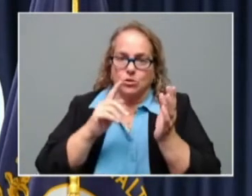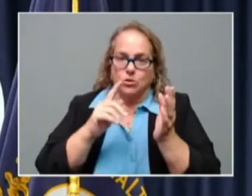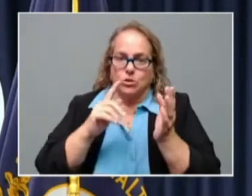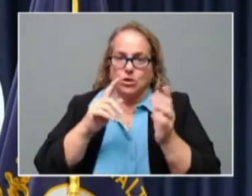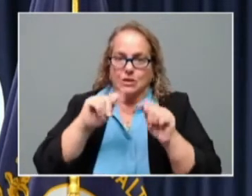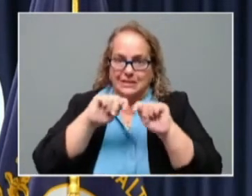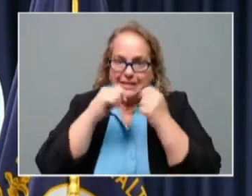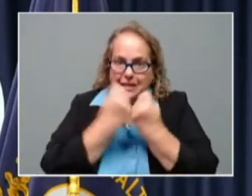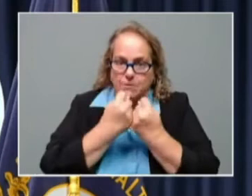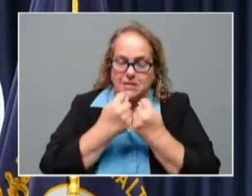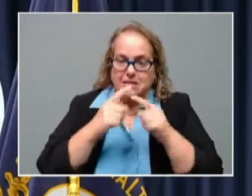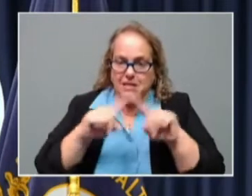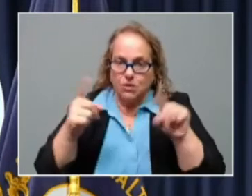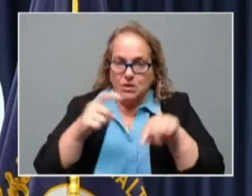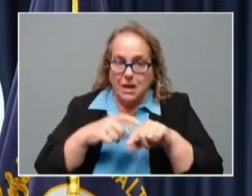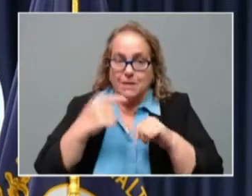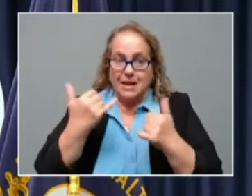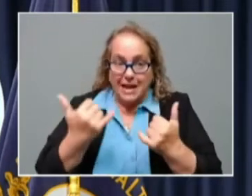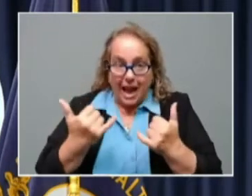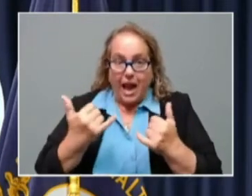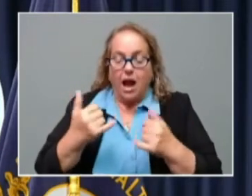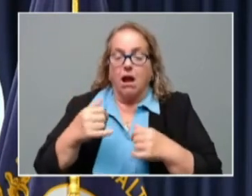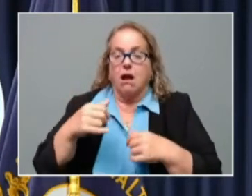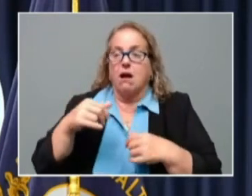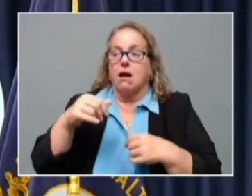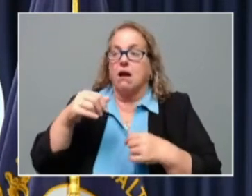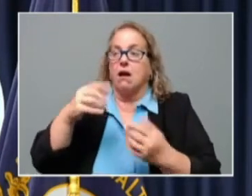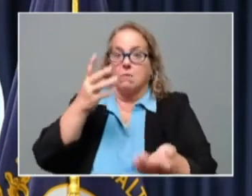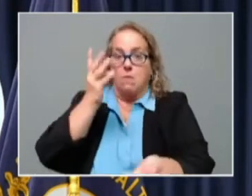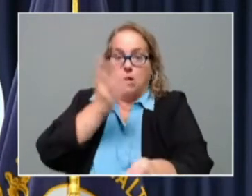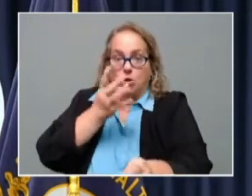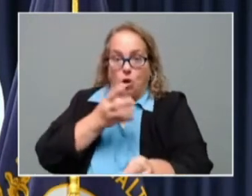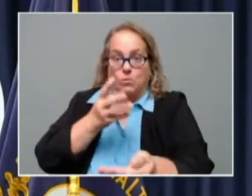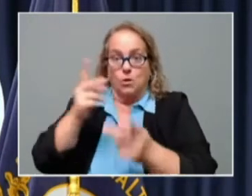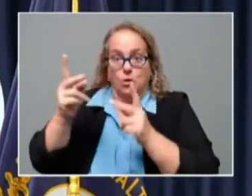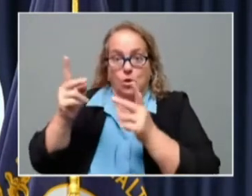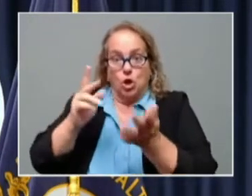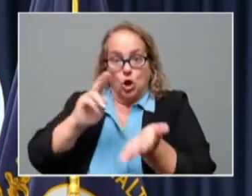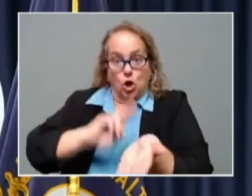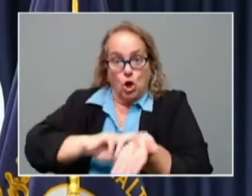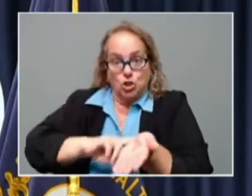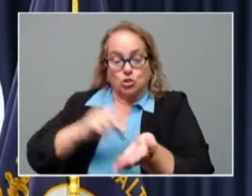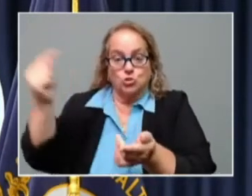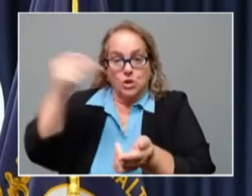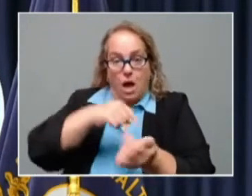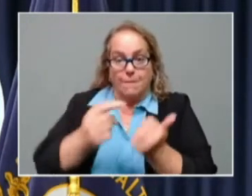monoclonal antibody uh strike teams as well as paying for everything we do